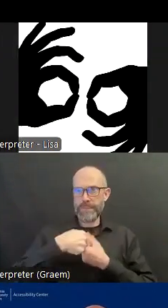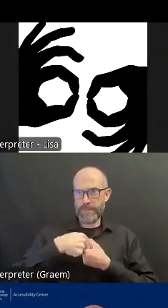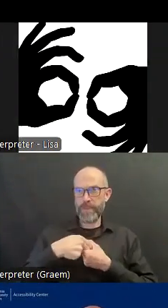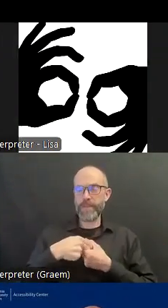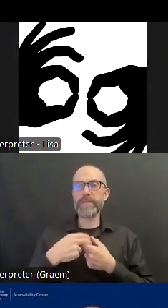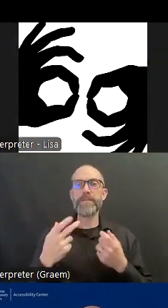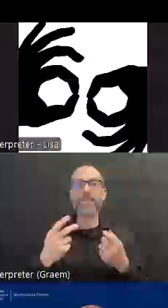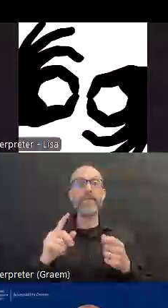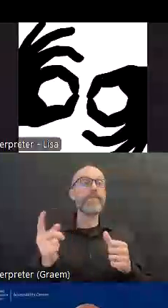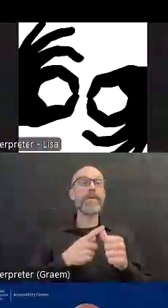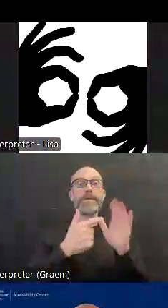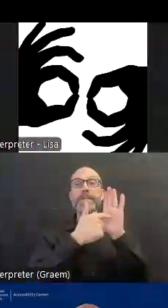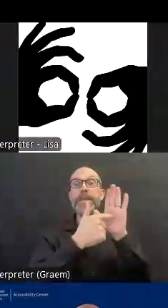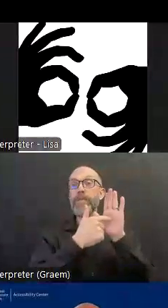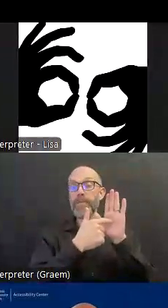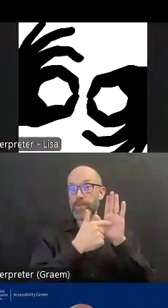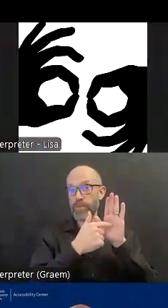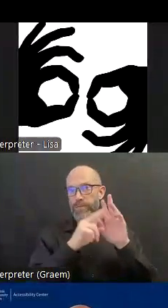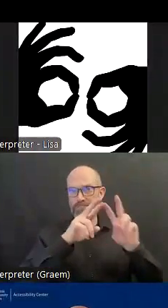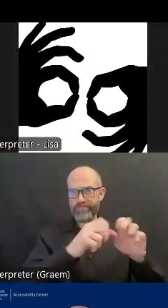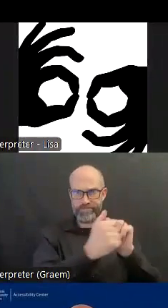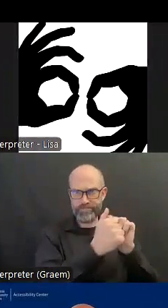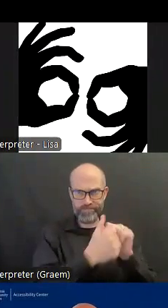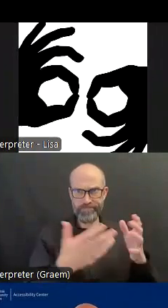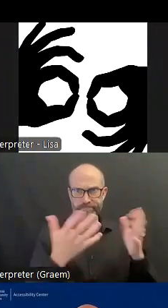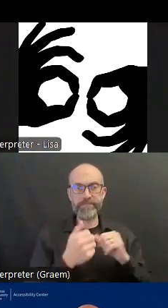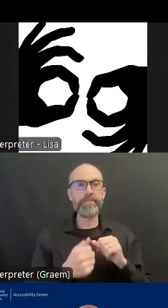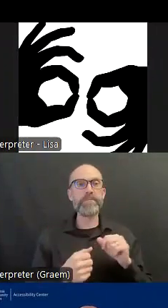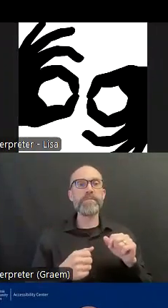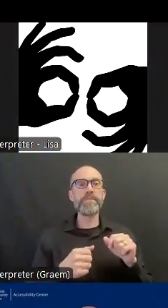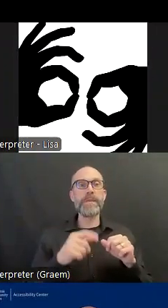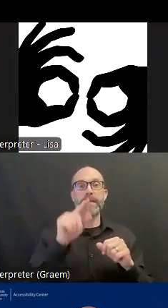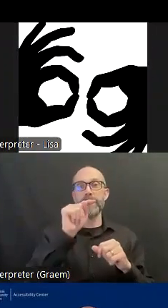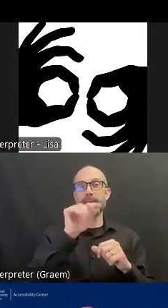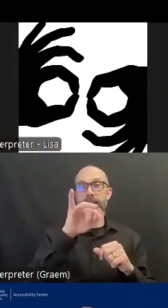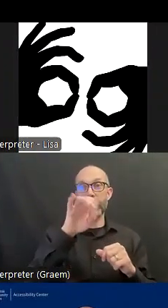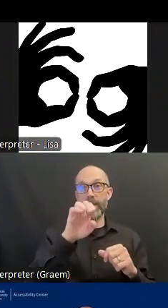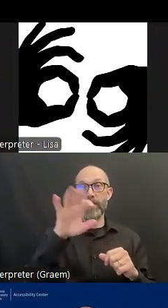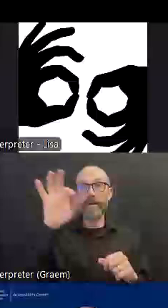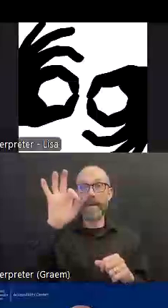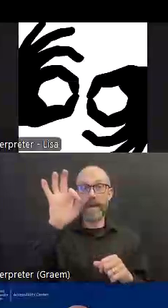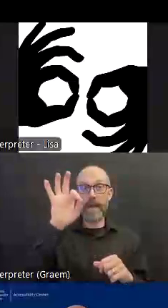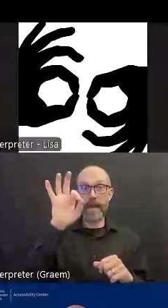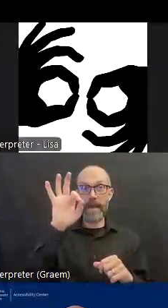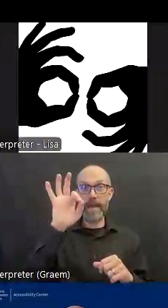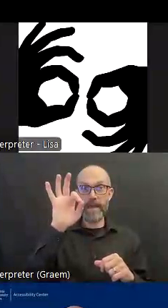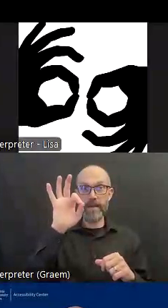The first example that we're going to analyze together is All Rise Title IX Training.